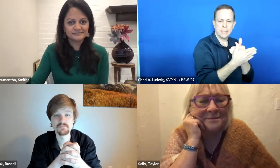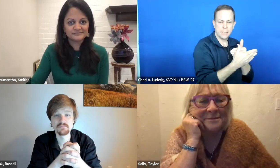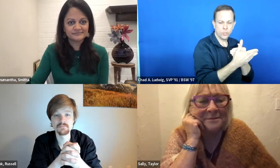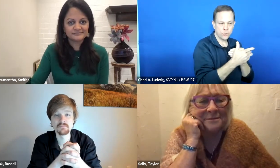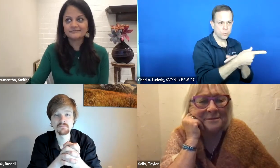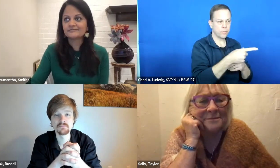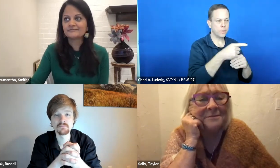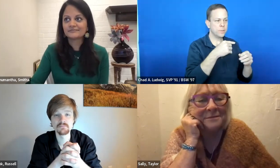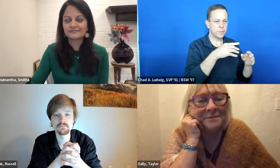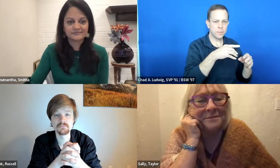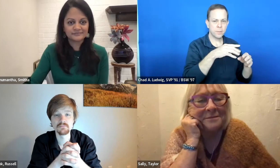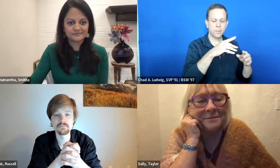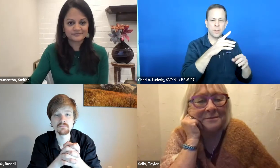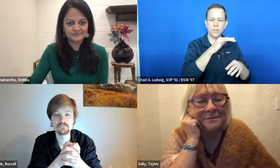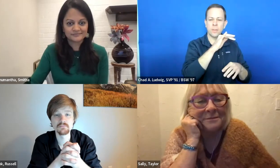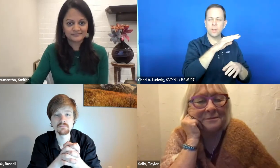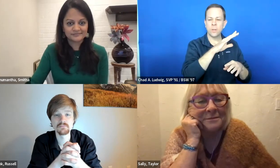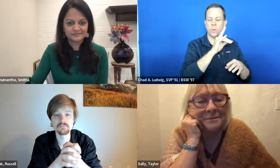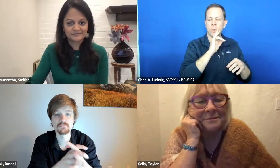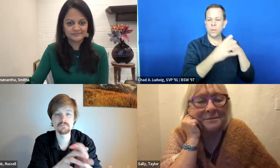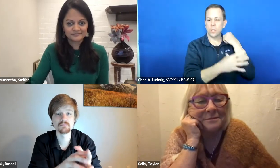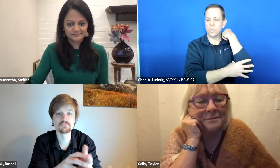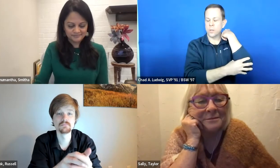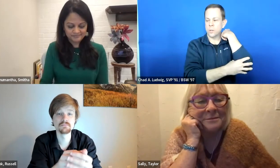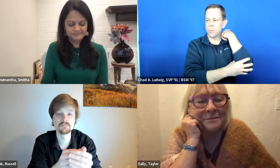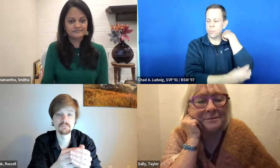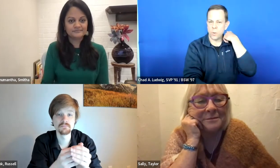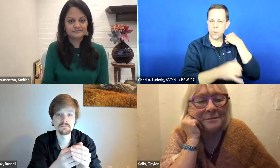when we would go to the smaller hospital that's closer to our home,